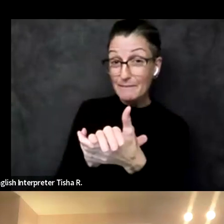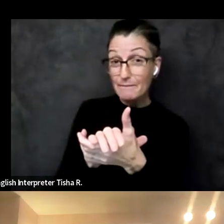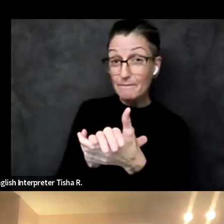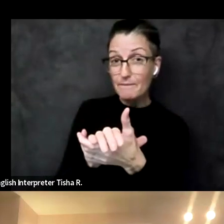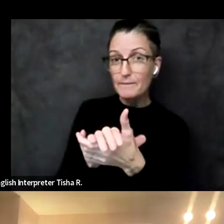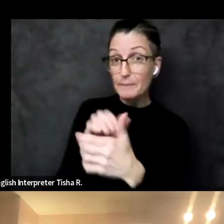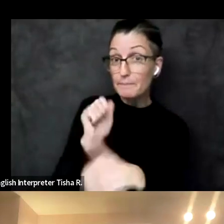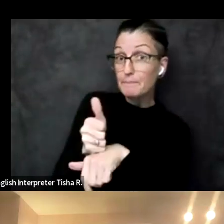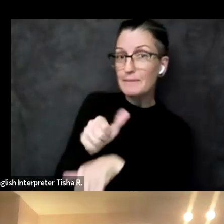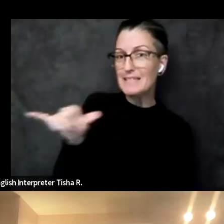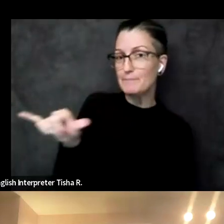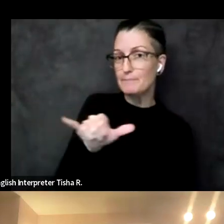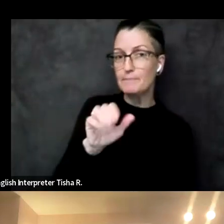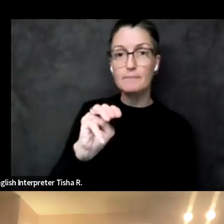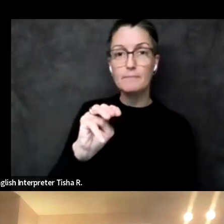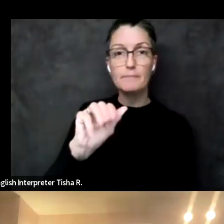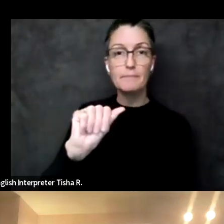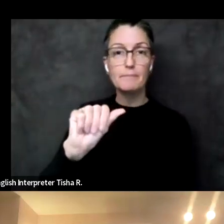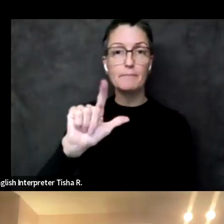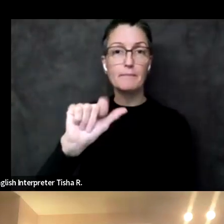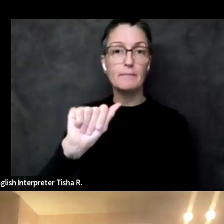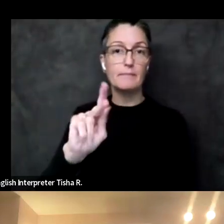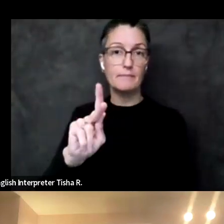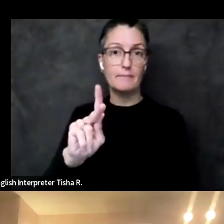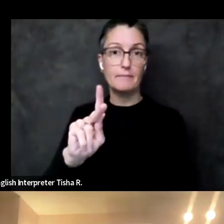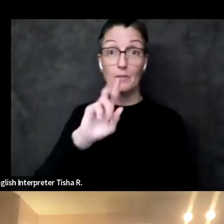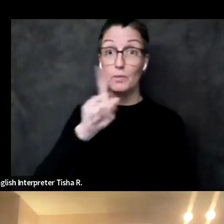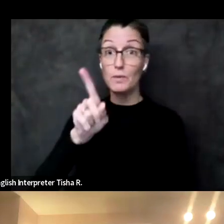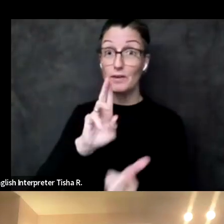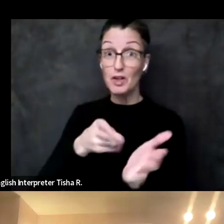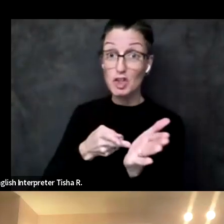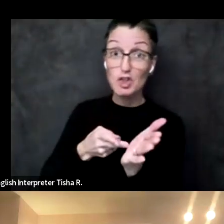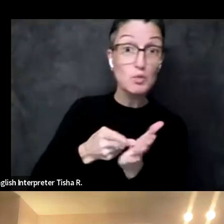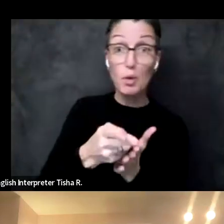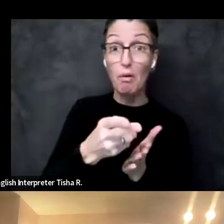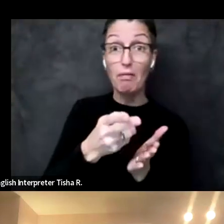the idea that truth is strange, stranger than fiction.